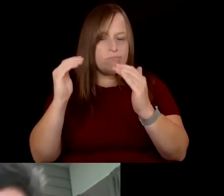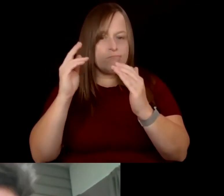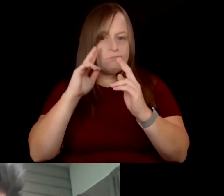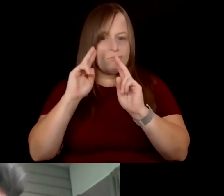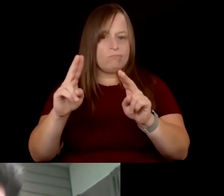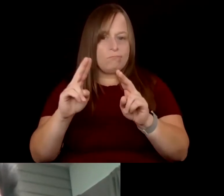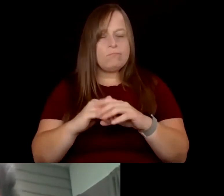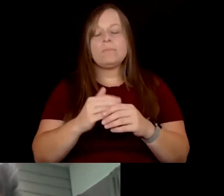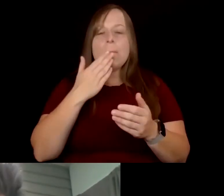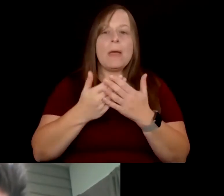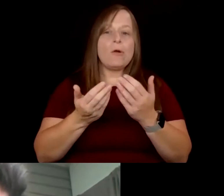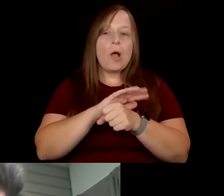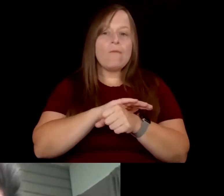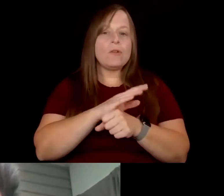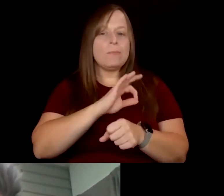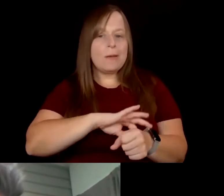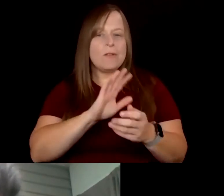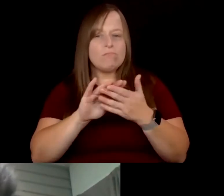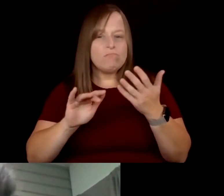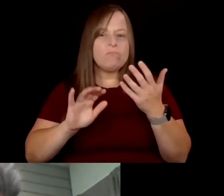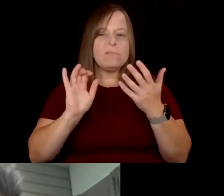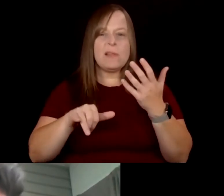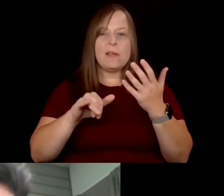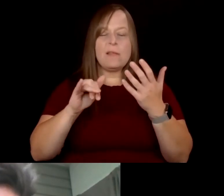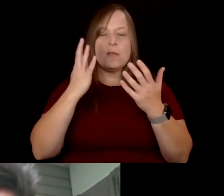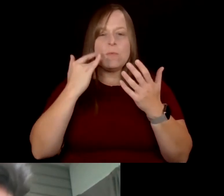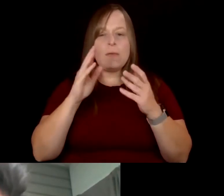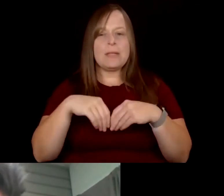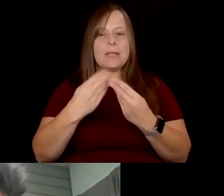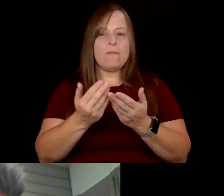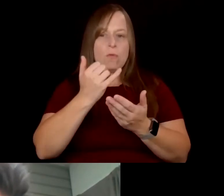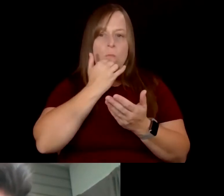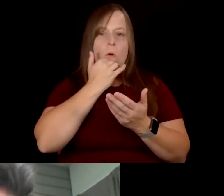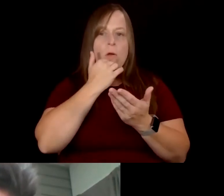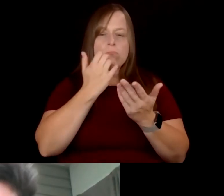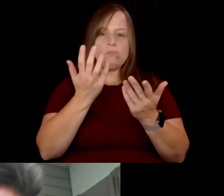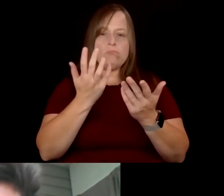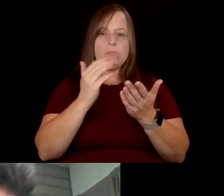better coverage or better benefits, and this is why I was given the wrong discharge status.